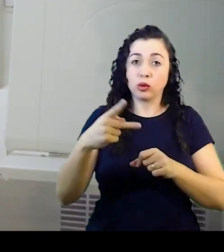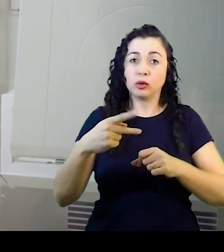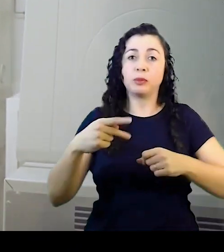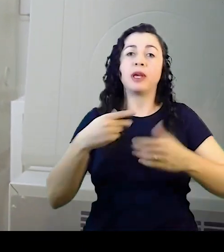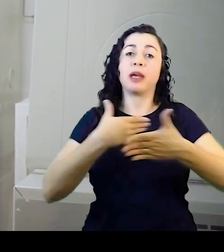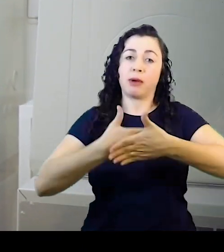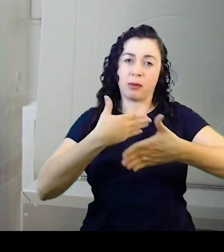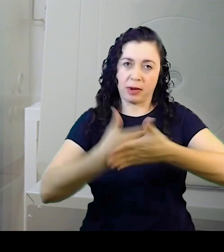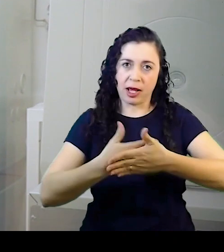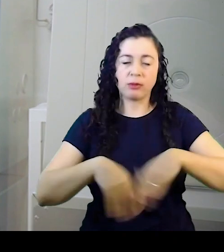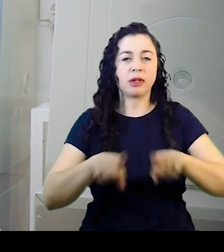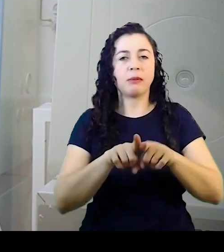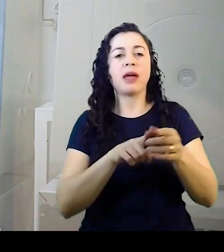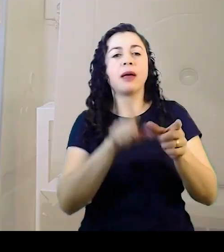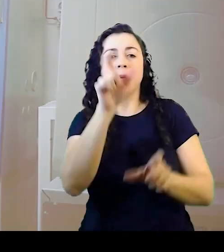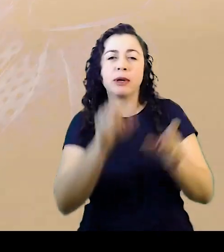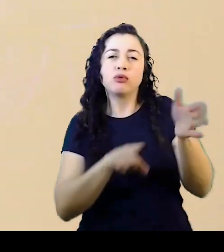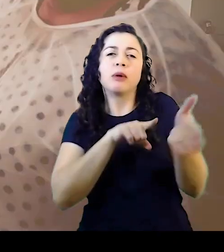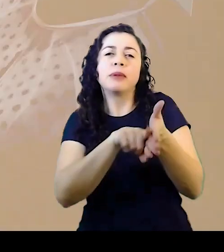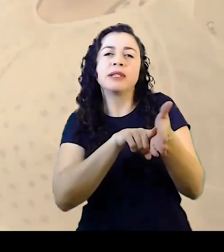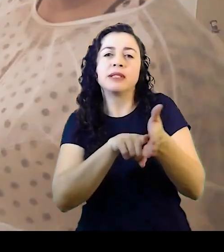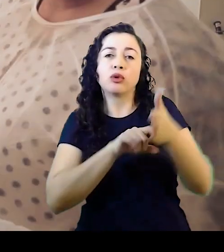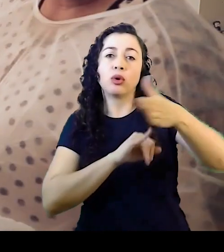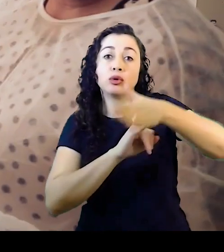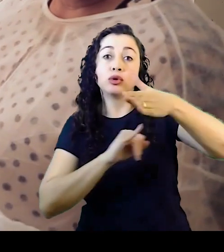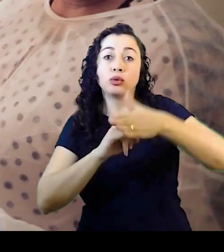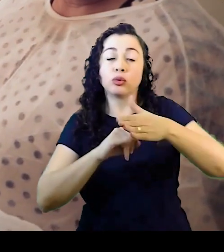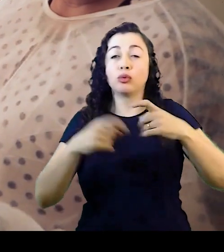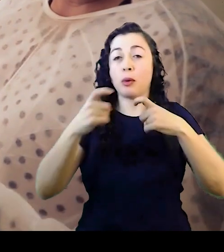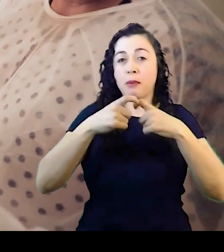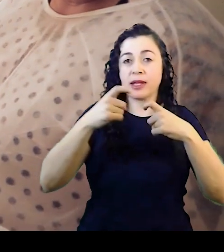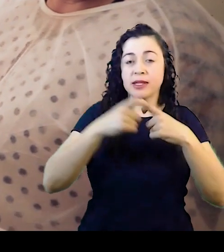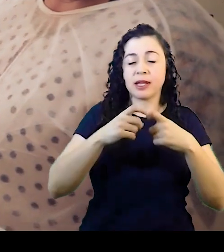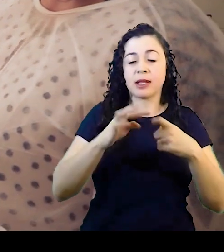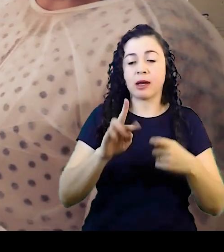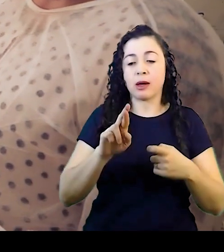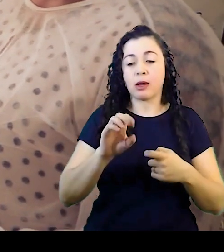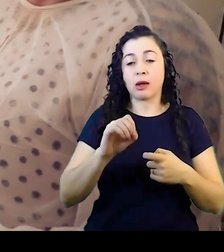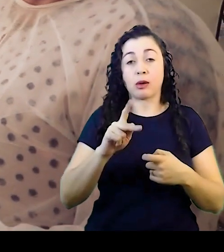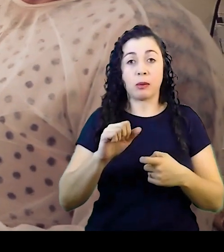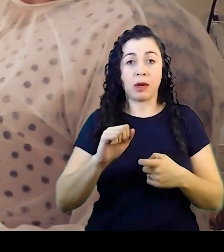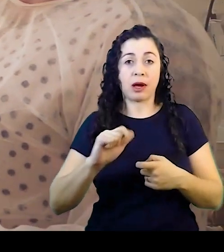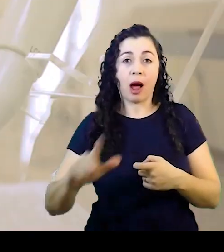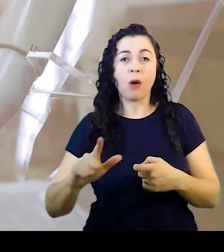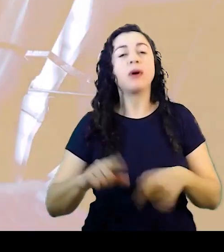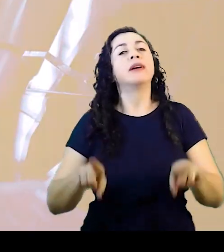researchers from the Institute of Tropical Medicine and collaborators